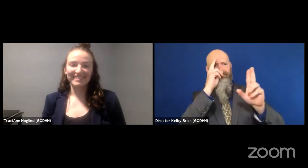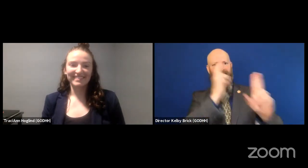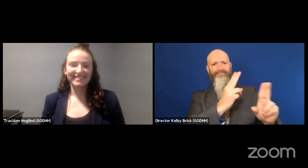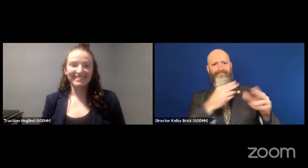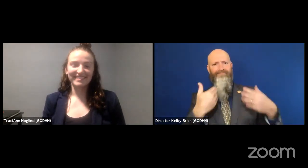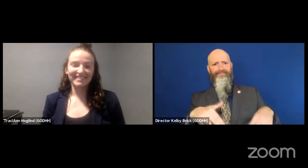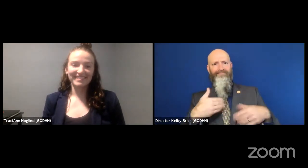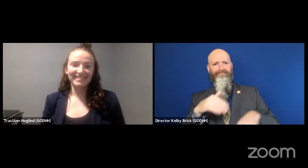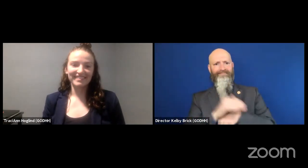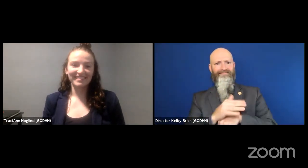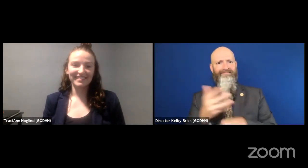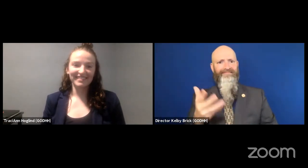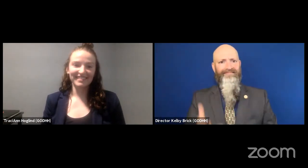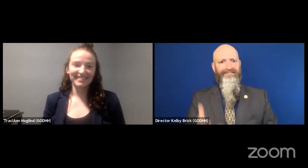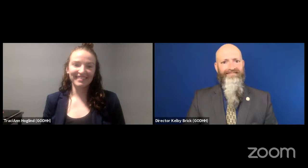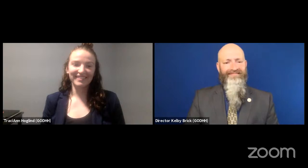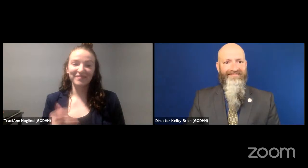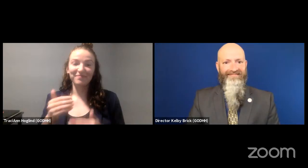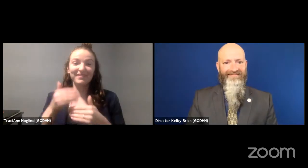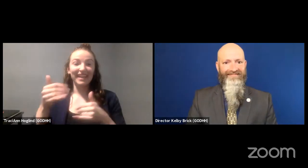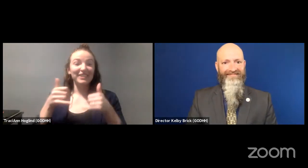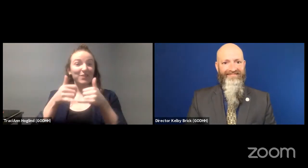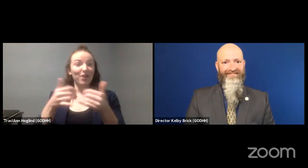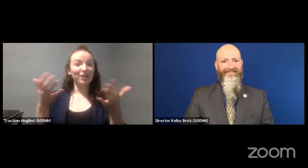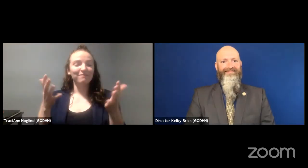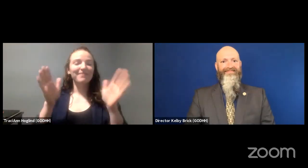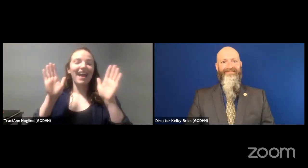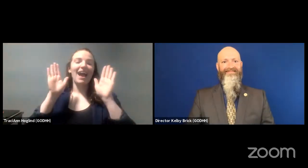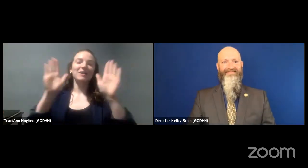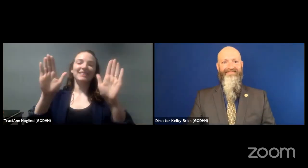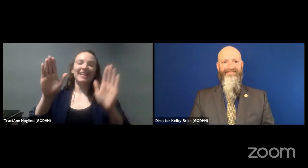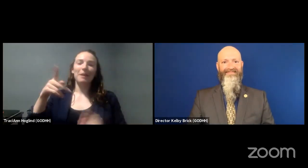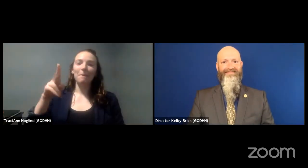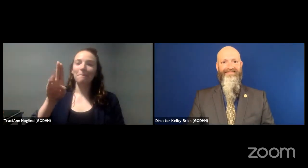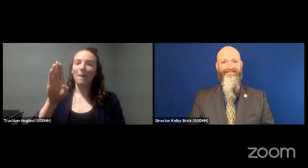to the Deaf community. I think that's great that we're able to support them and our next